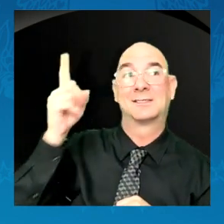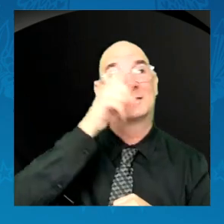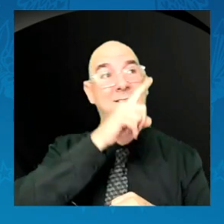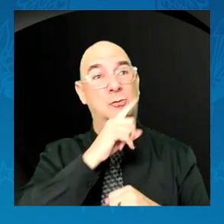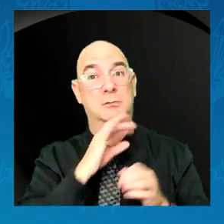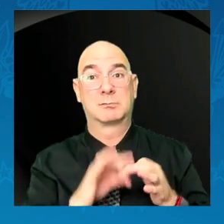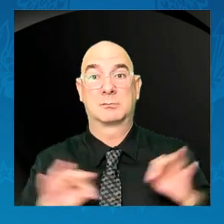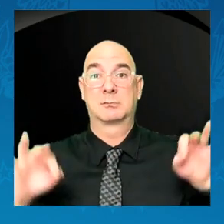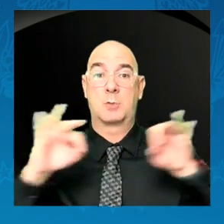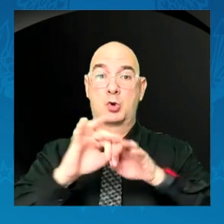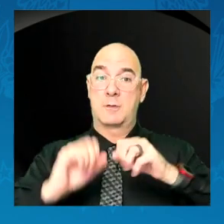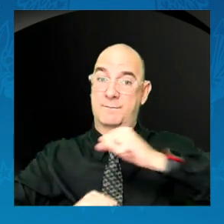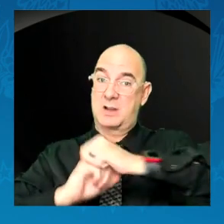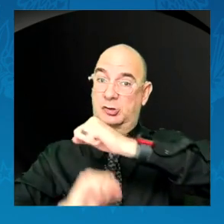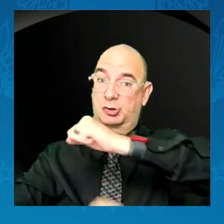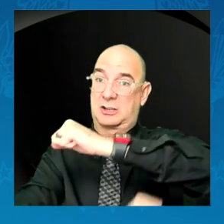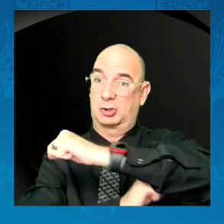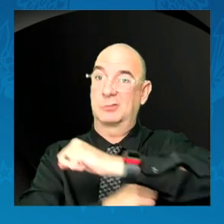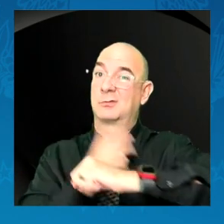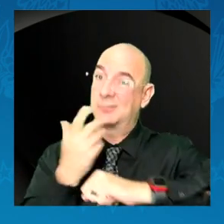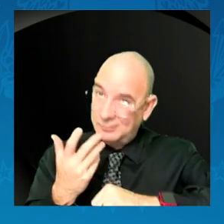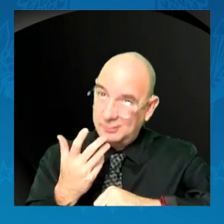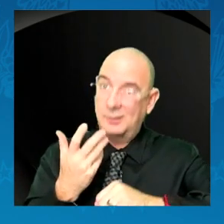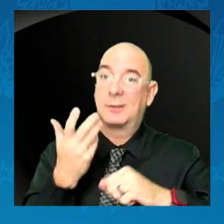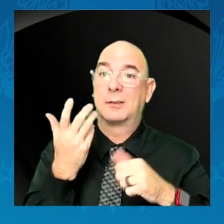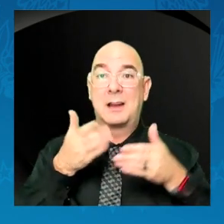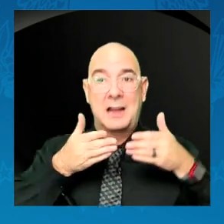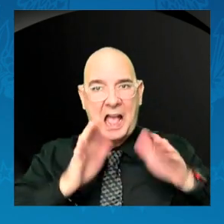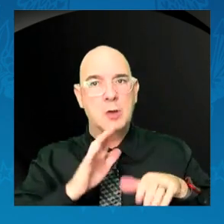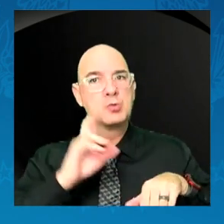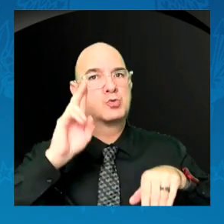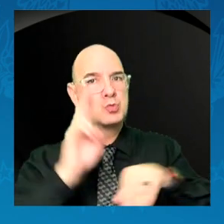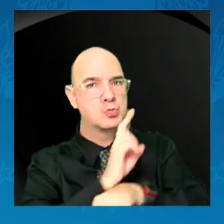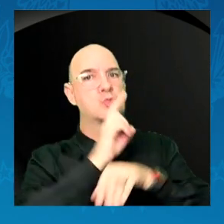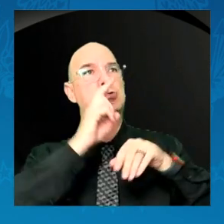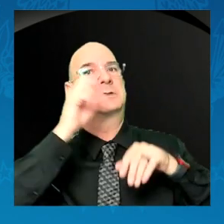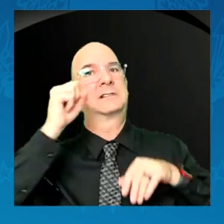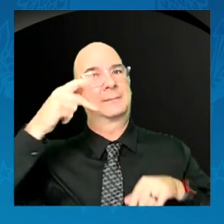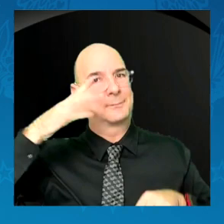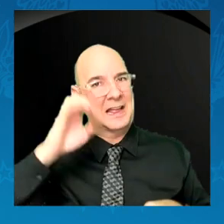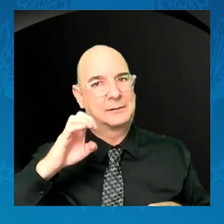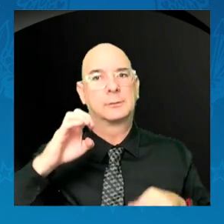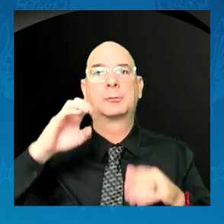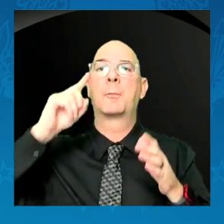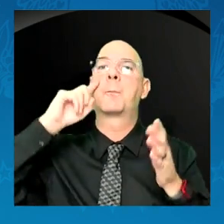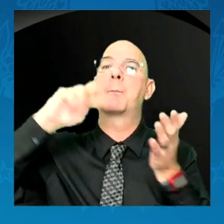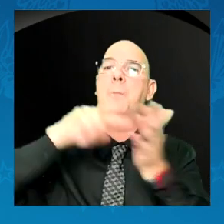and use of space for peaceful purposes, including a competitive and burgeoning U.S. commercial space sector.